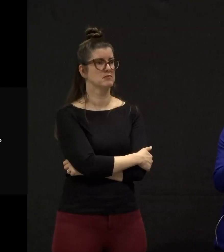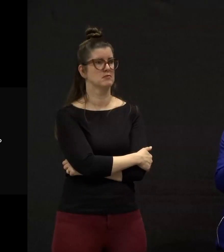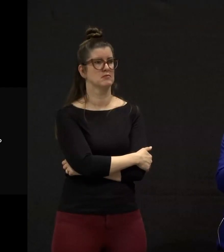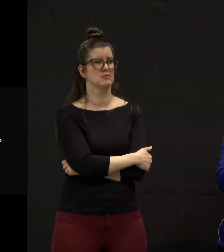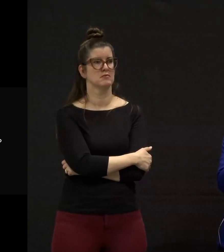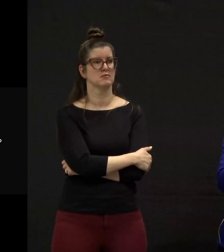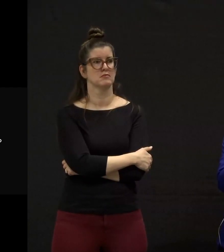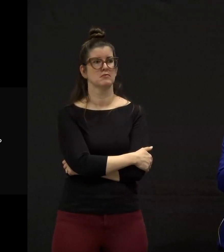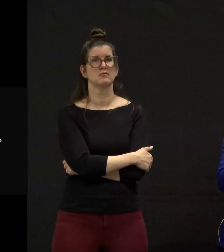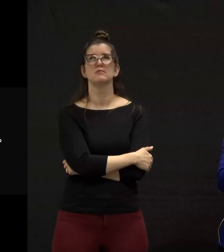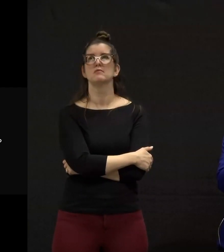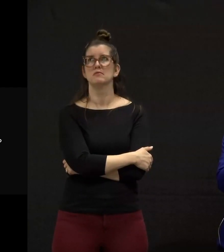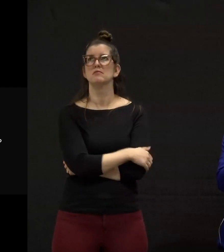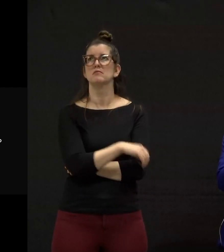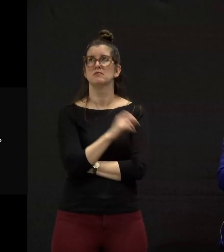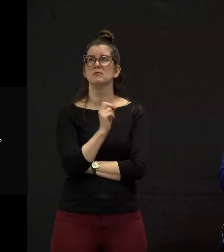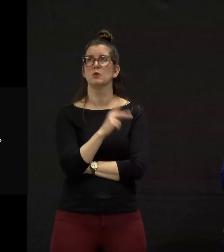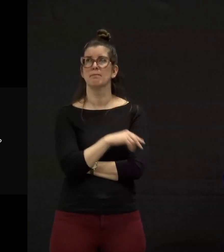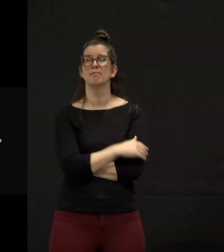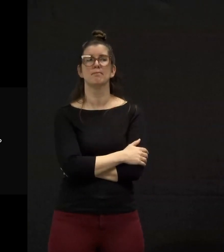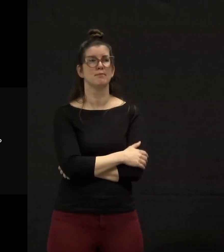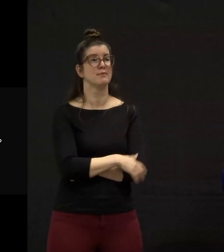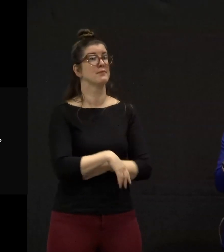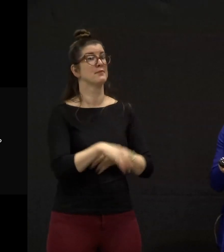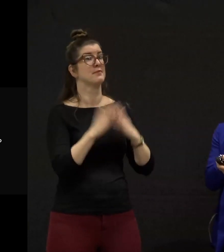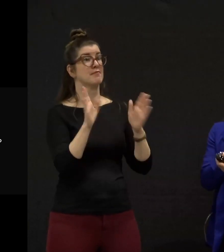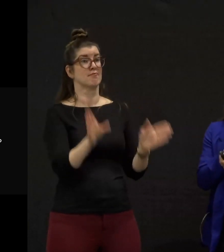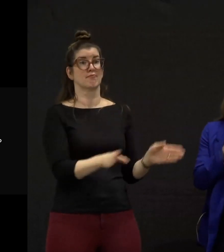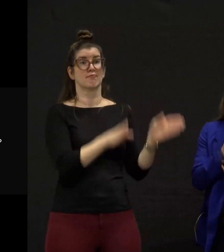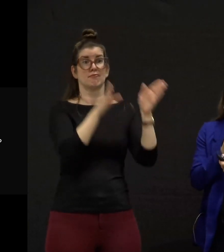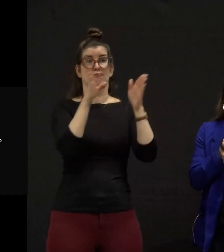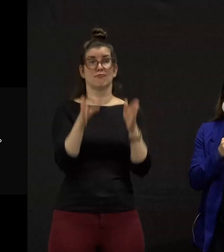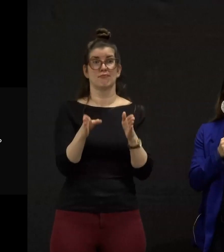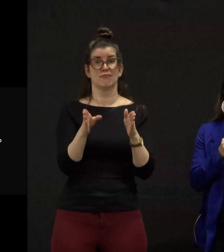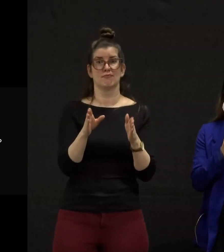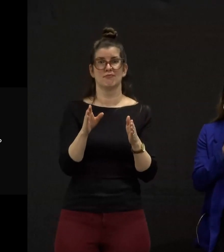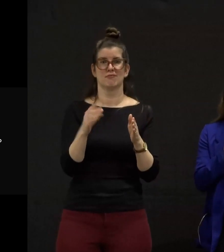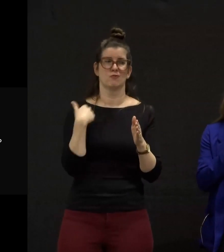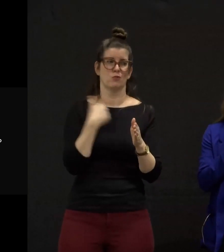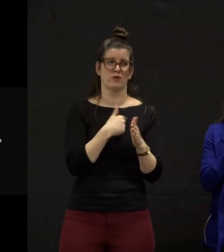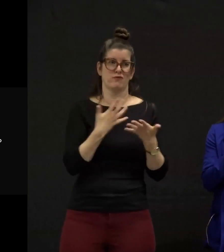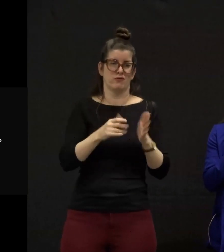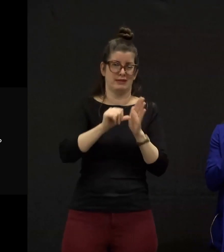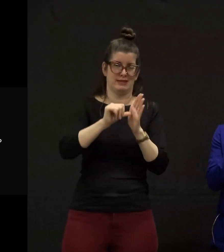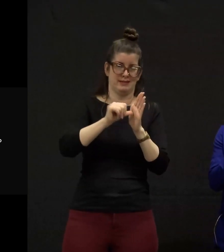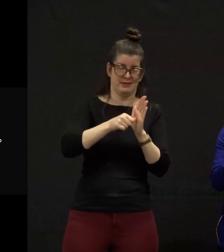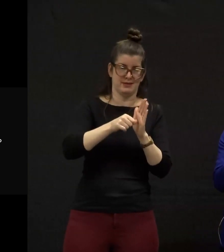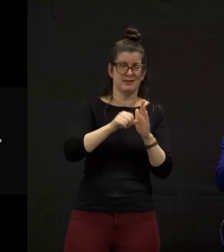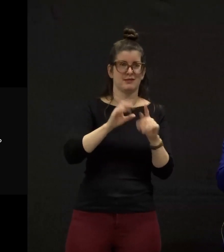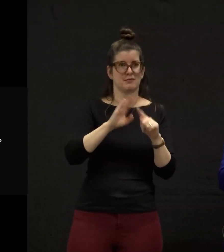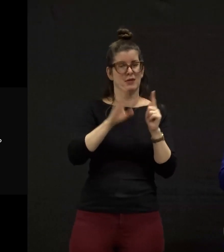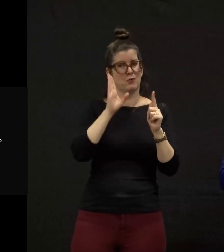Okay, okay and then as we've emphasized, but we'll be really explicit,